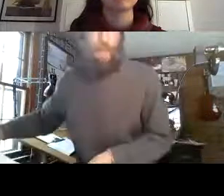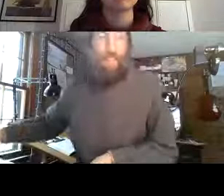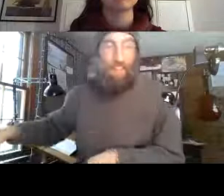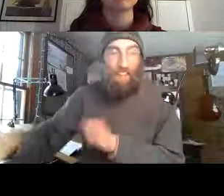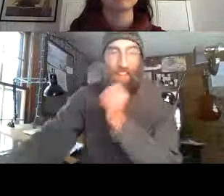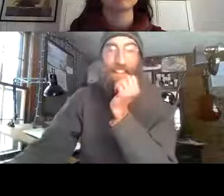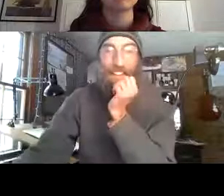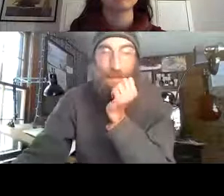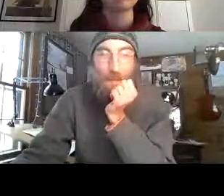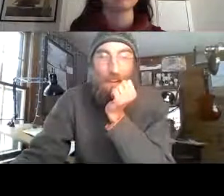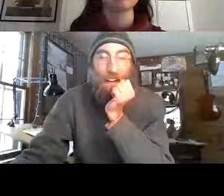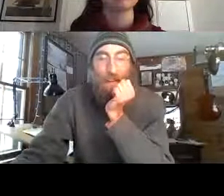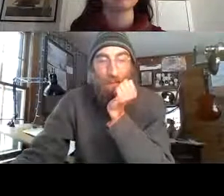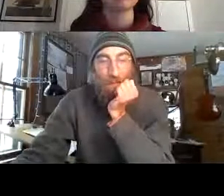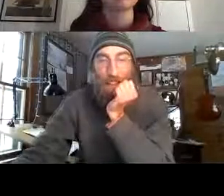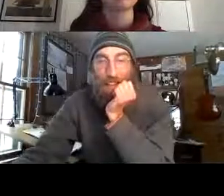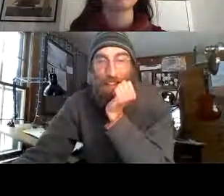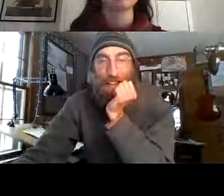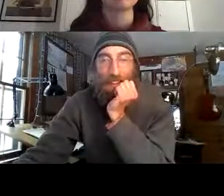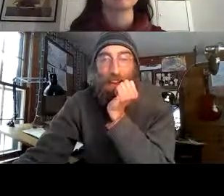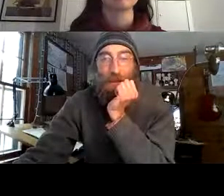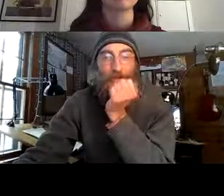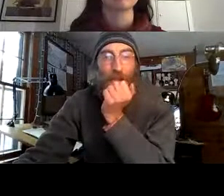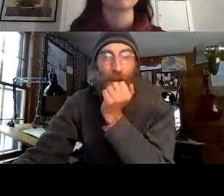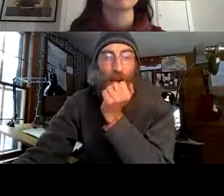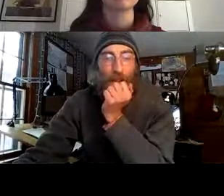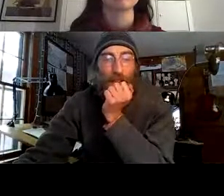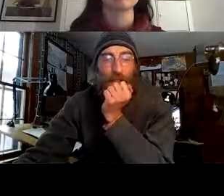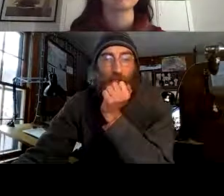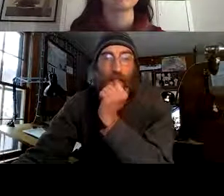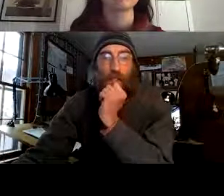picture here in a book. Um, and what does he read? Well there's a